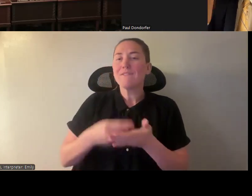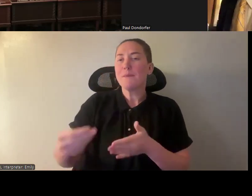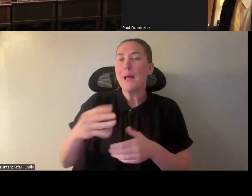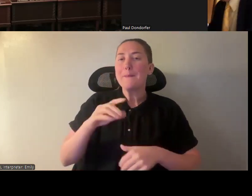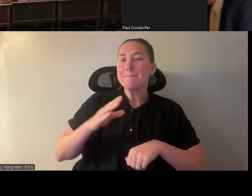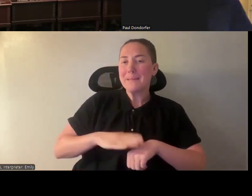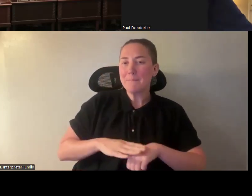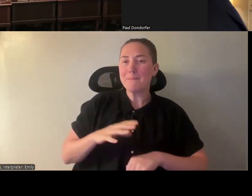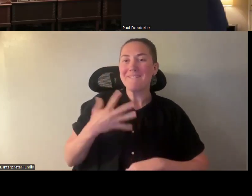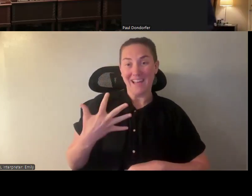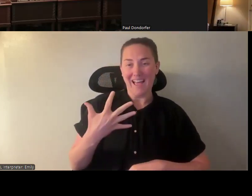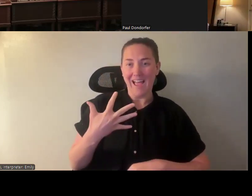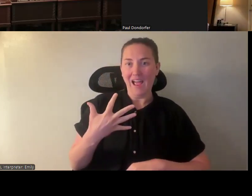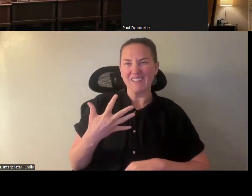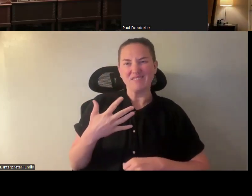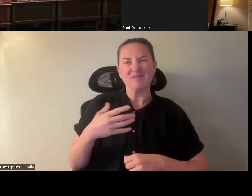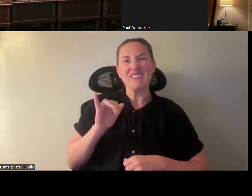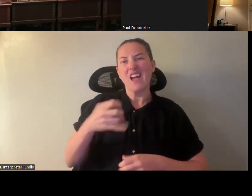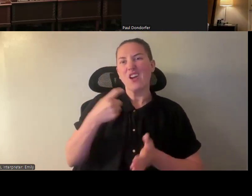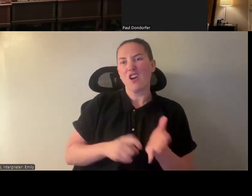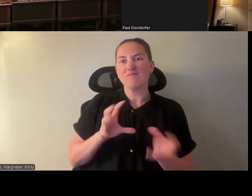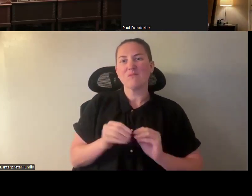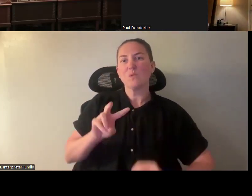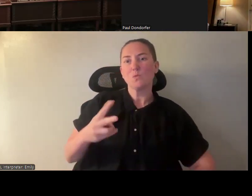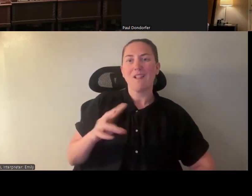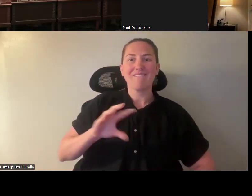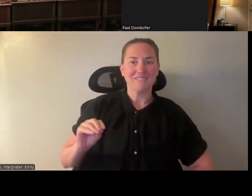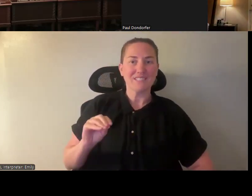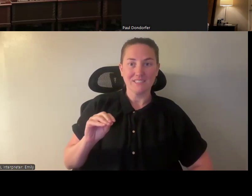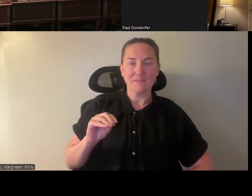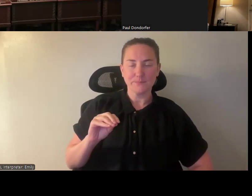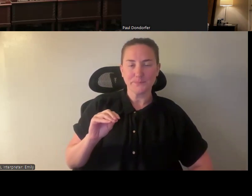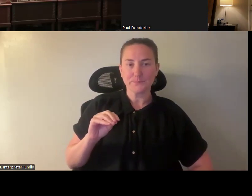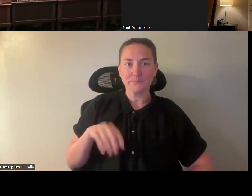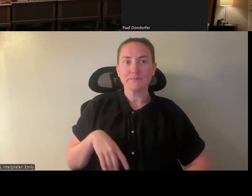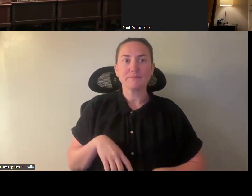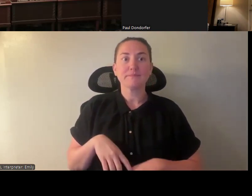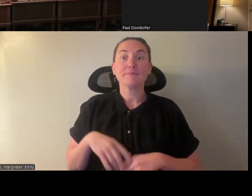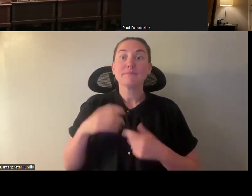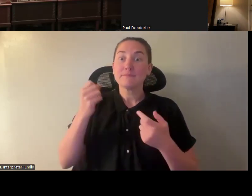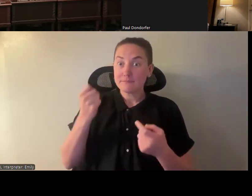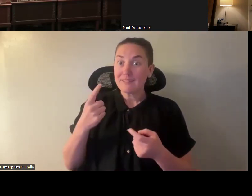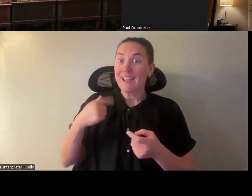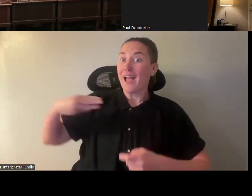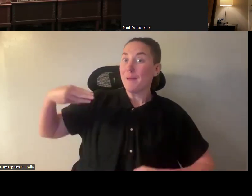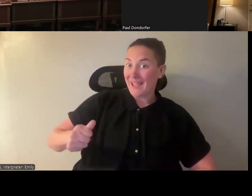a bundle And though that would cost you $2.50 and by the time you pay the $3 processing fee